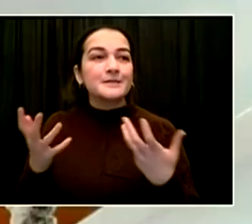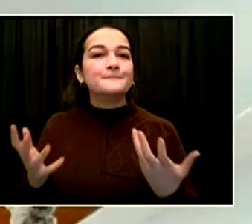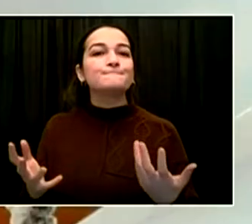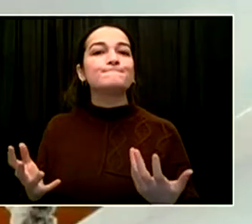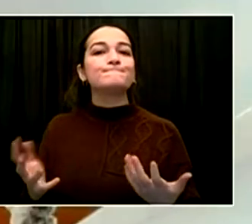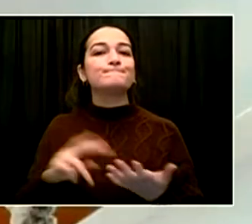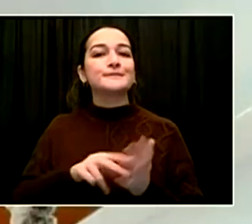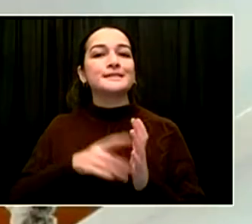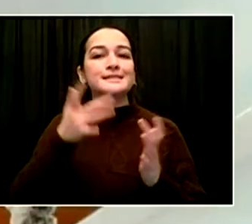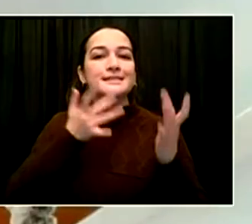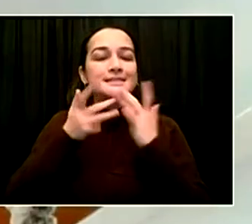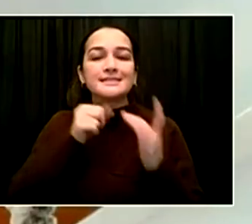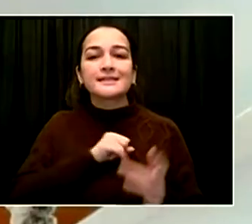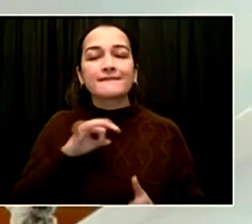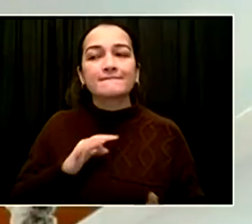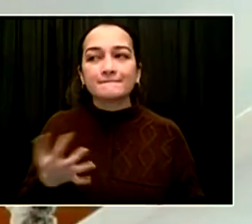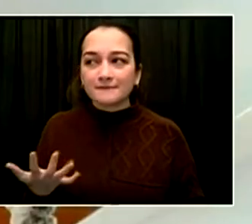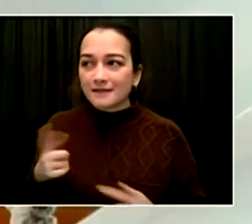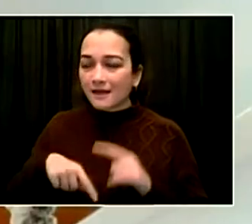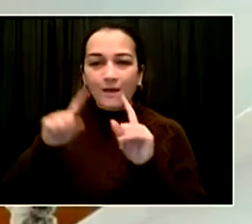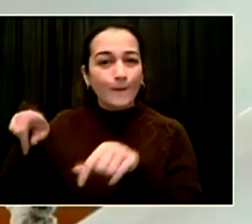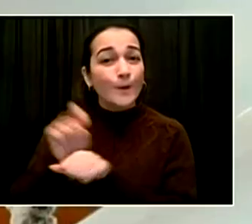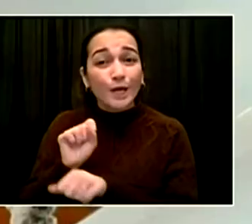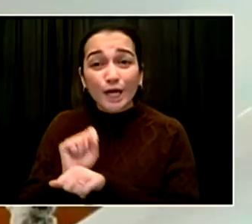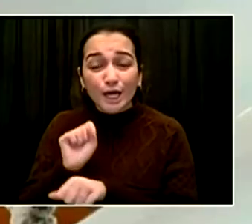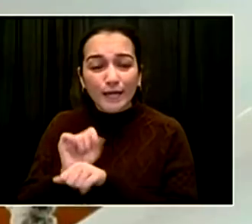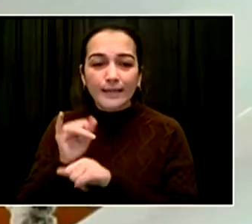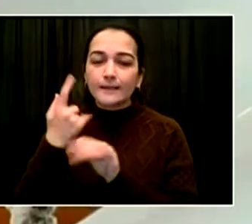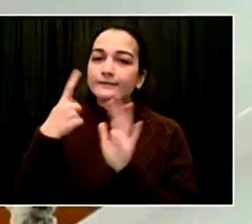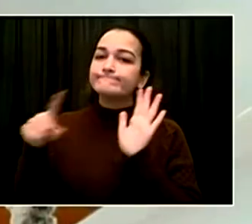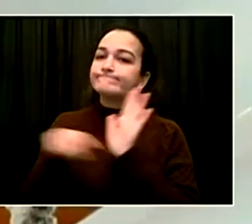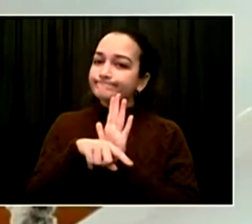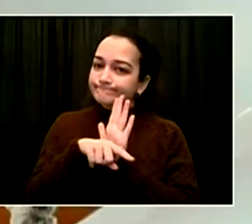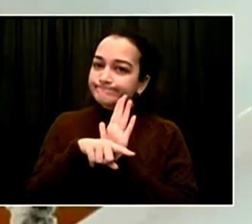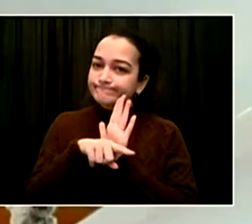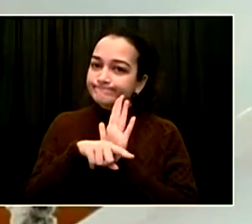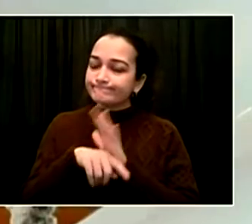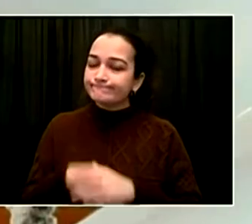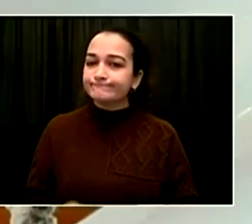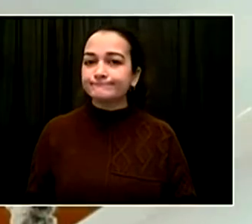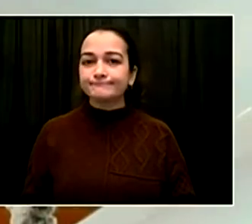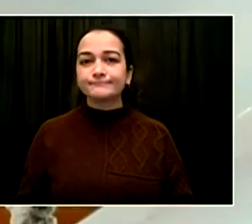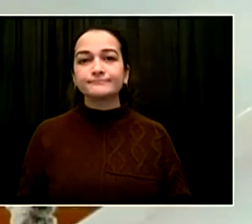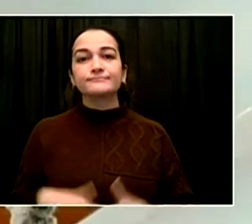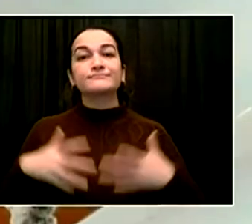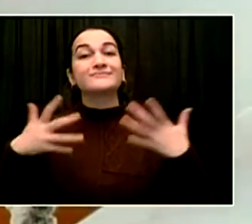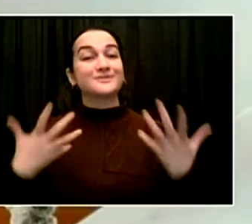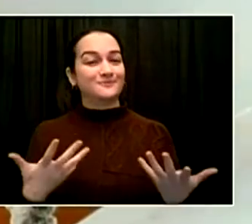FEEDBACK MOVING FORWARD, WE WANT TO GET THIS RIGHT FOR NEW YORKERS AND ANYTHING WE NEED TO DO DIFFERENTLY, ALWAYS LET US KNOW.